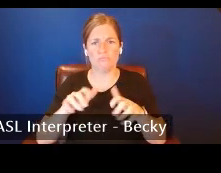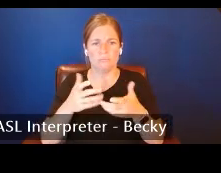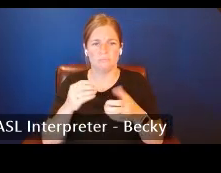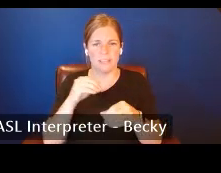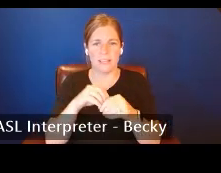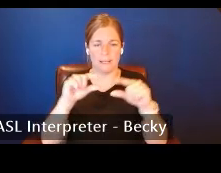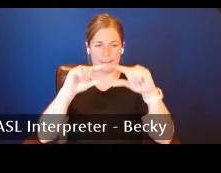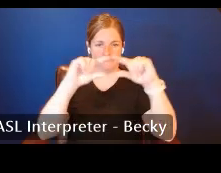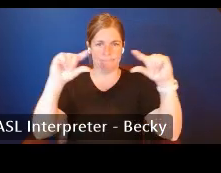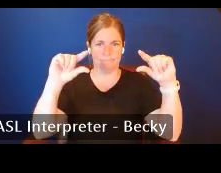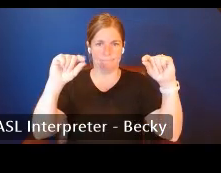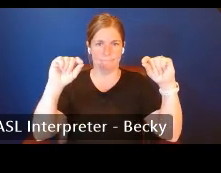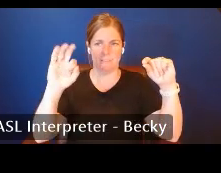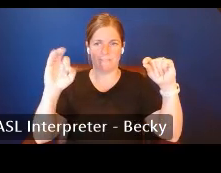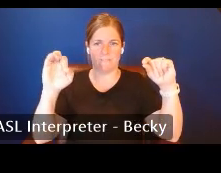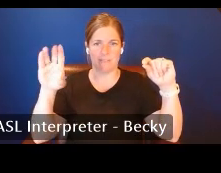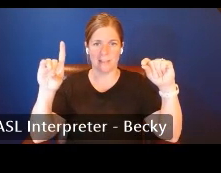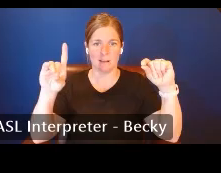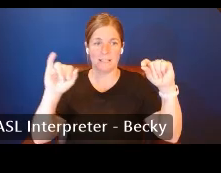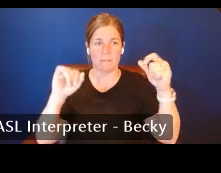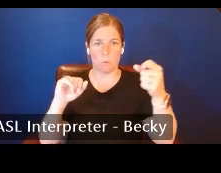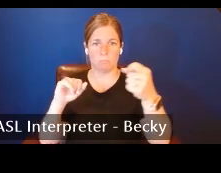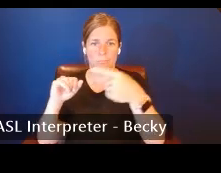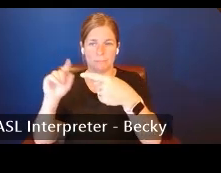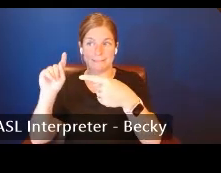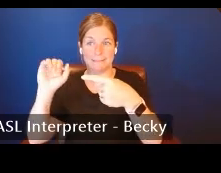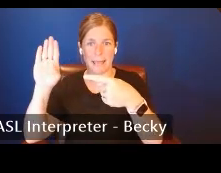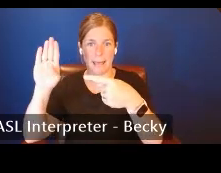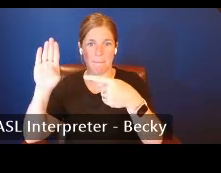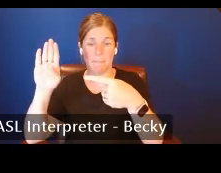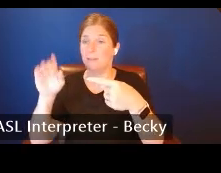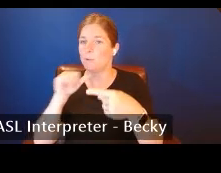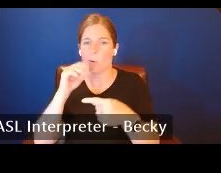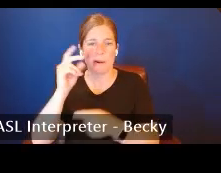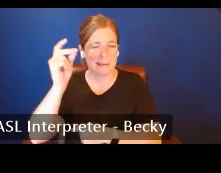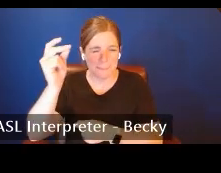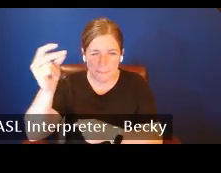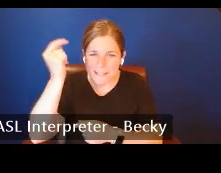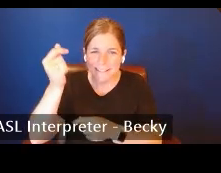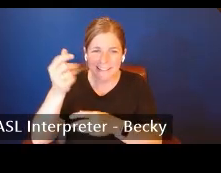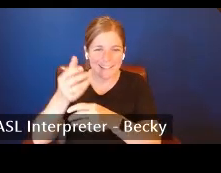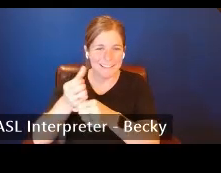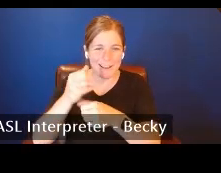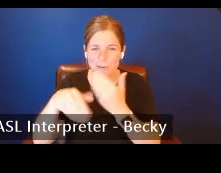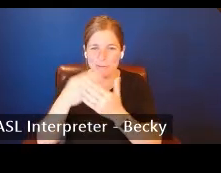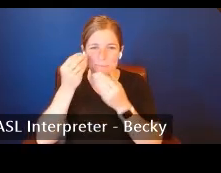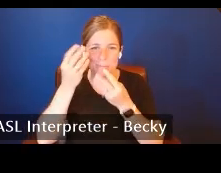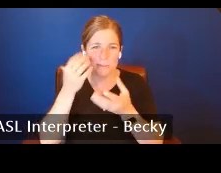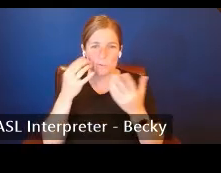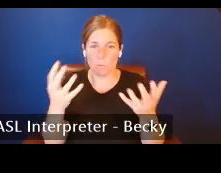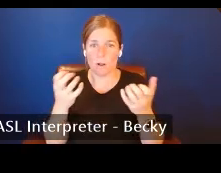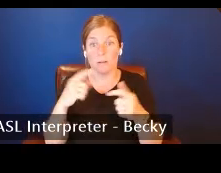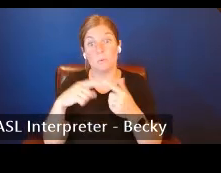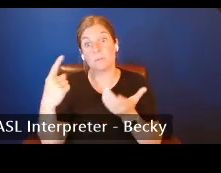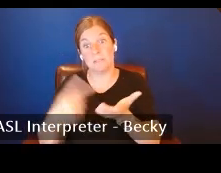and you tab out of that field, and you don't immediately get the information you're looking for. So sometimes you end up having to look around a bit.